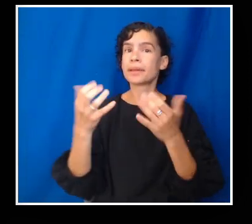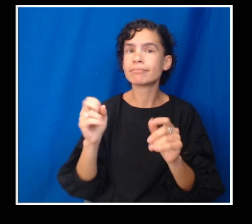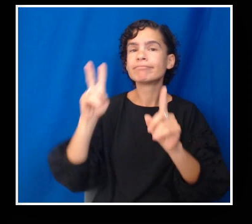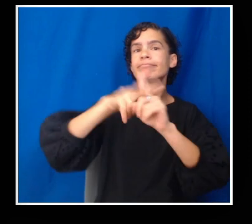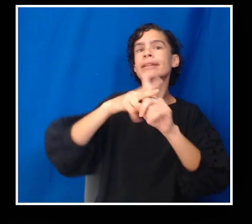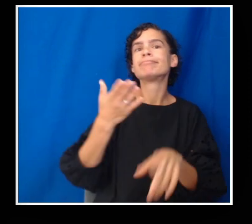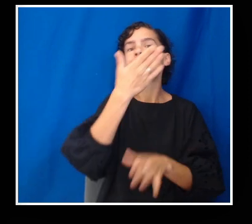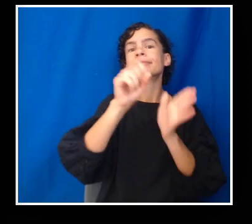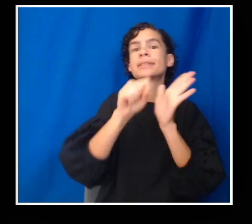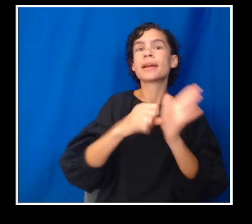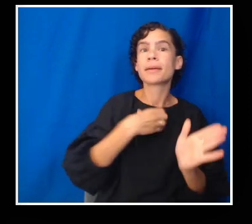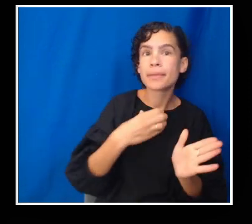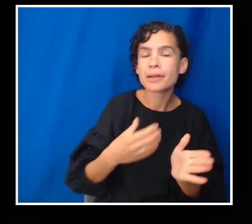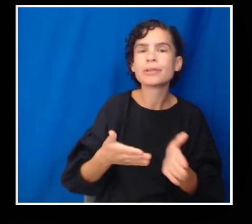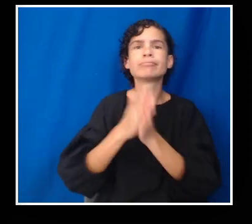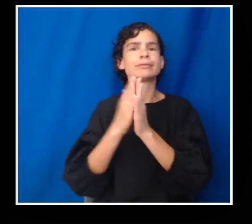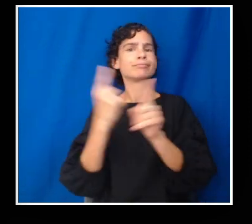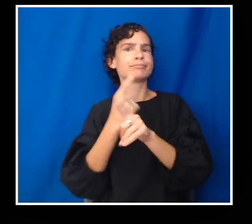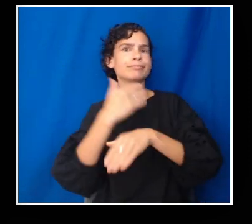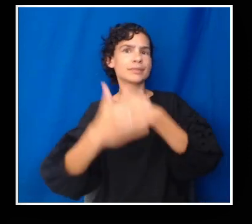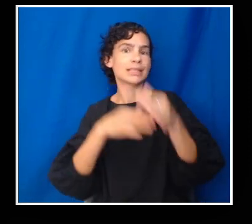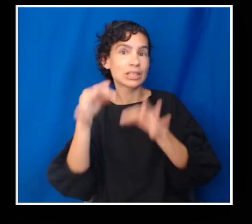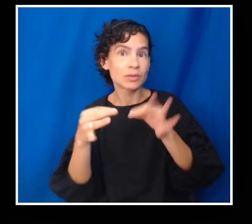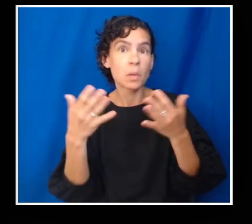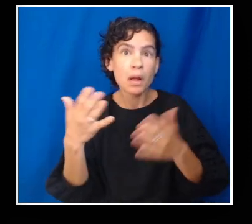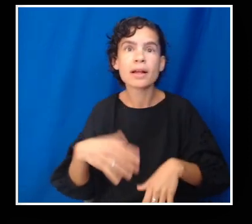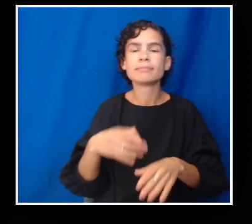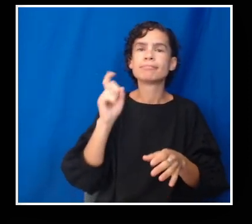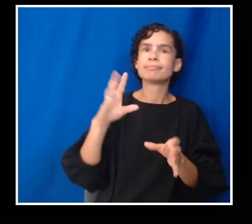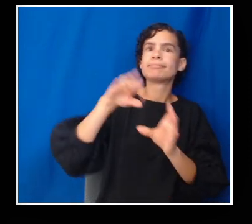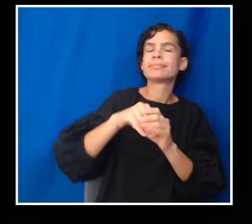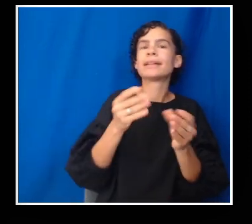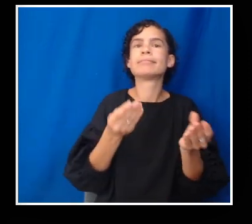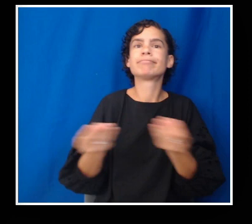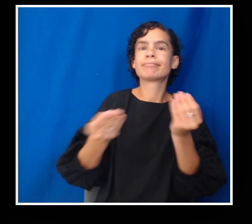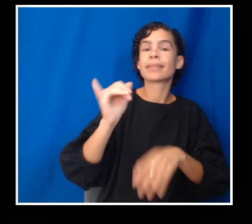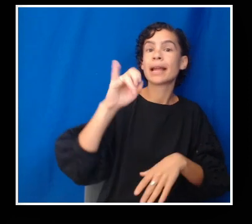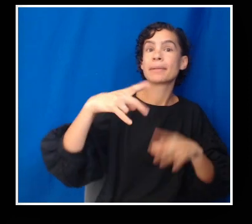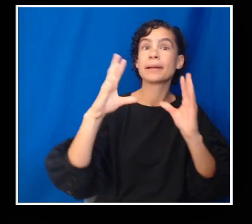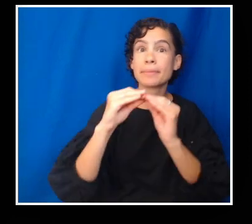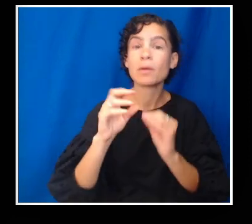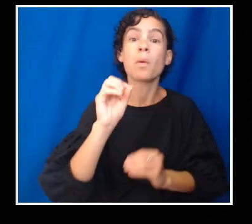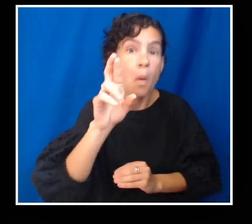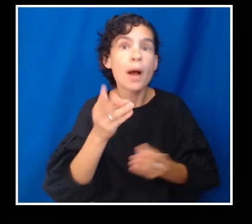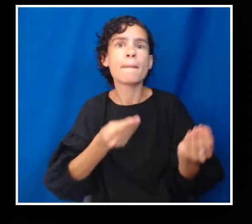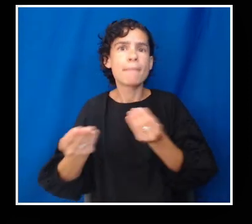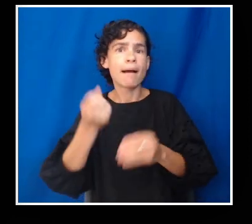filing a state complaint, requesting a due process hearing, or participating in a facilitated IEP meeting or mediation with the school